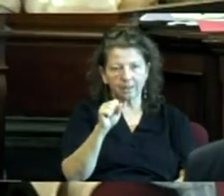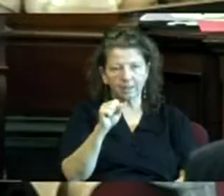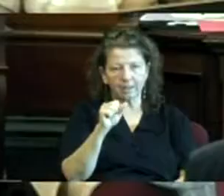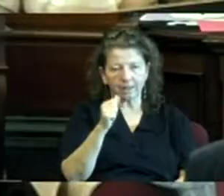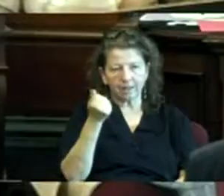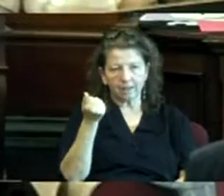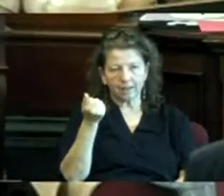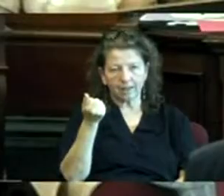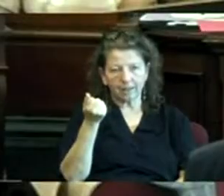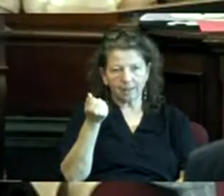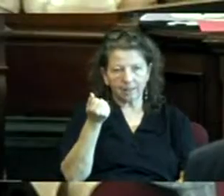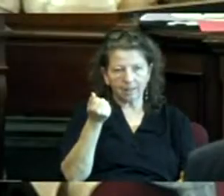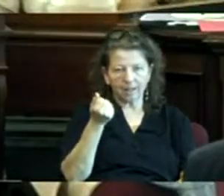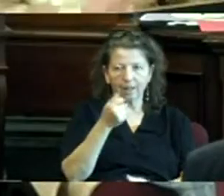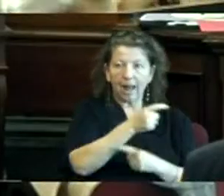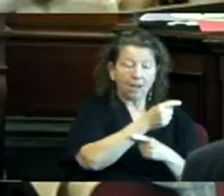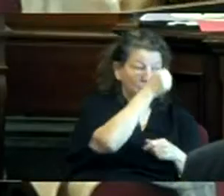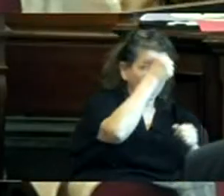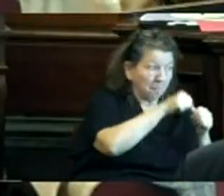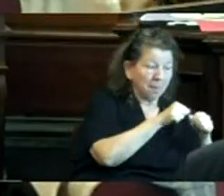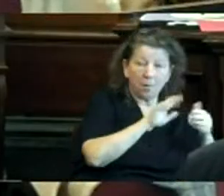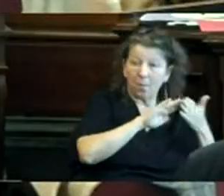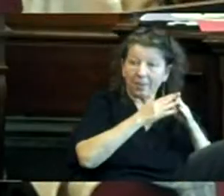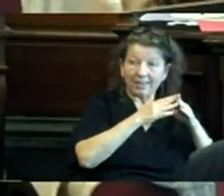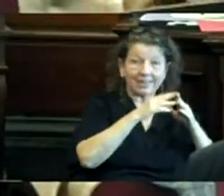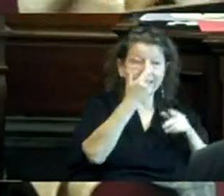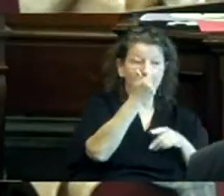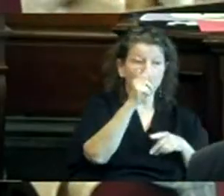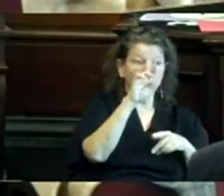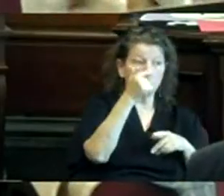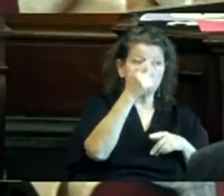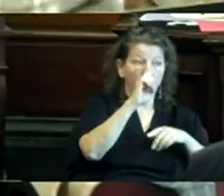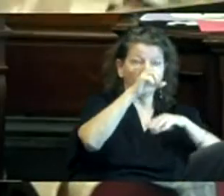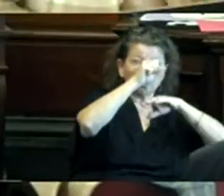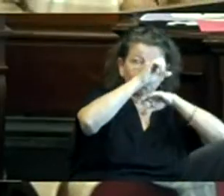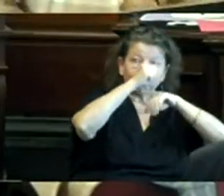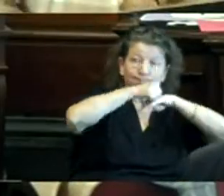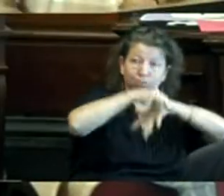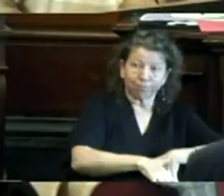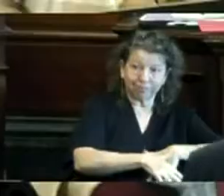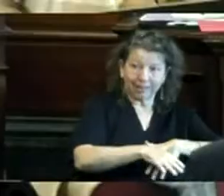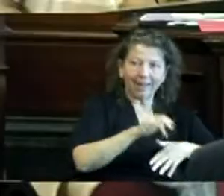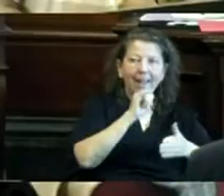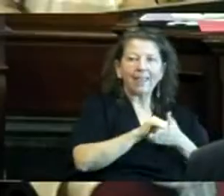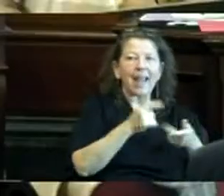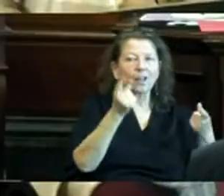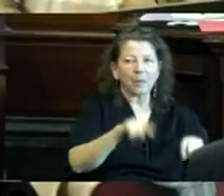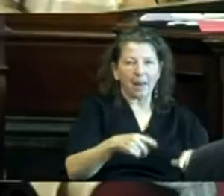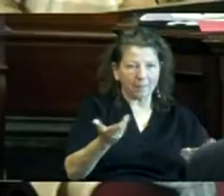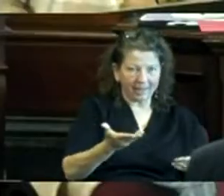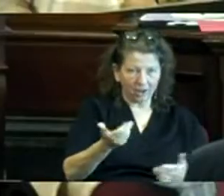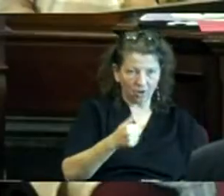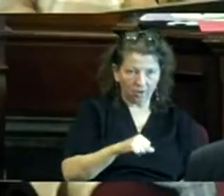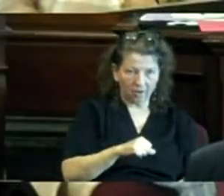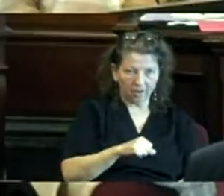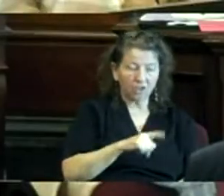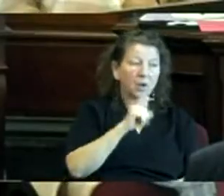integrity. It's the same way they build garages. And if those who were around when the when the city's garage collapsed over